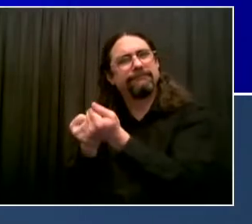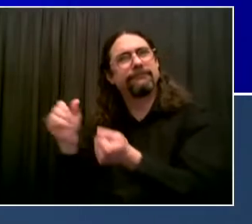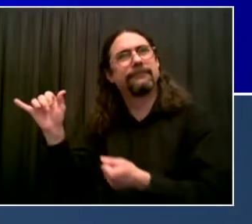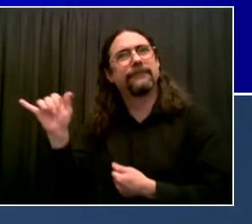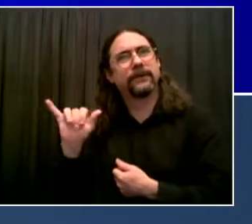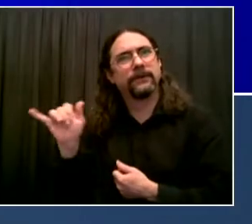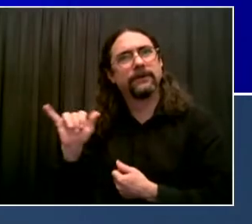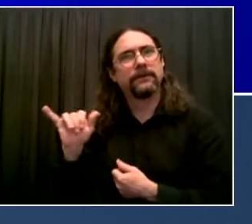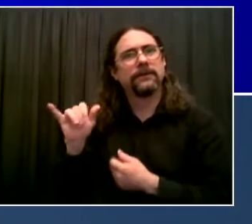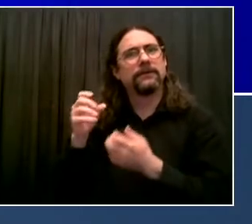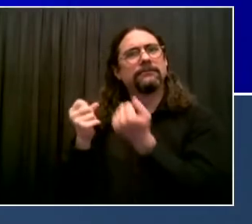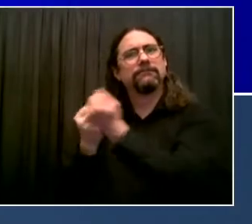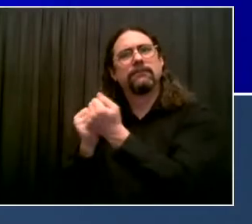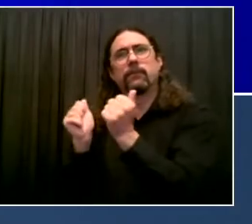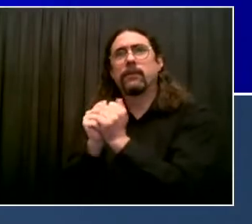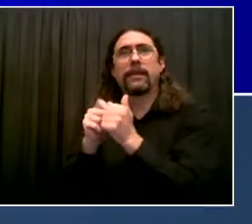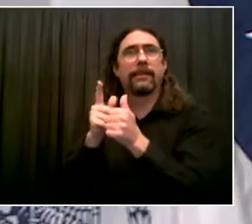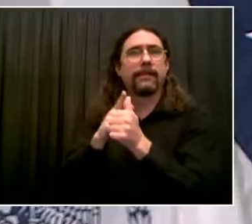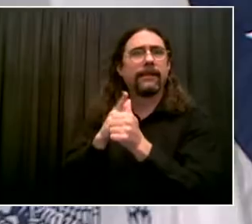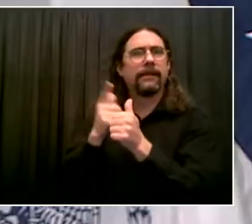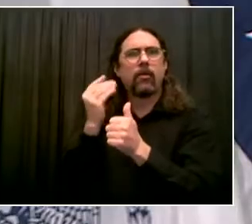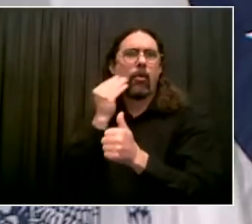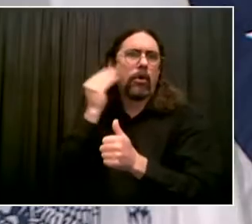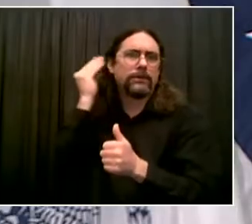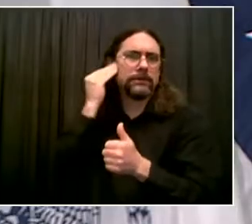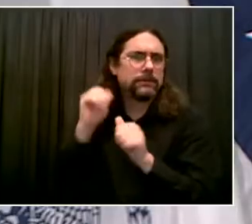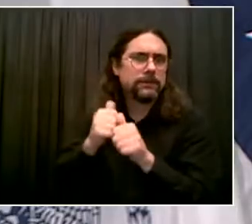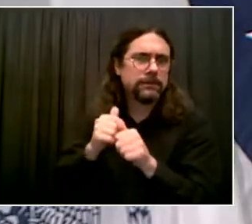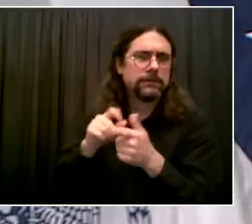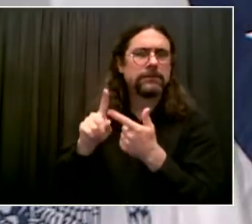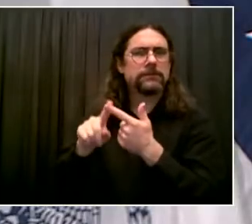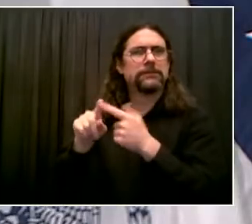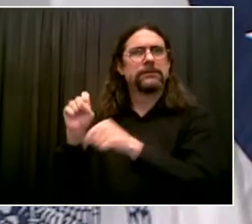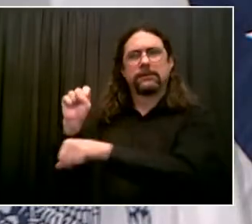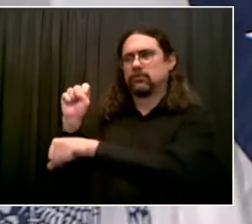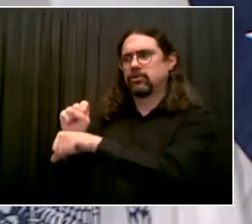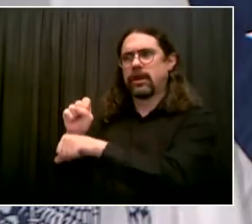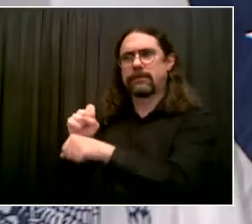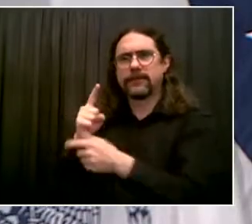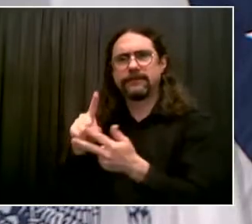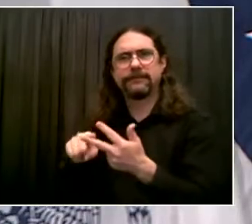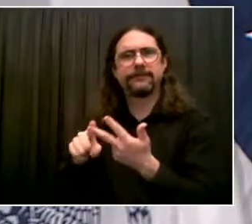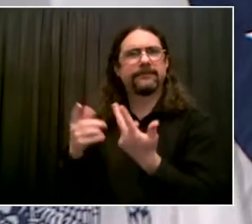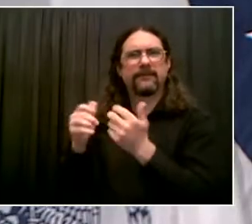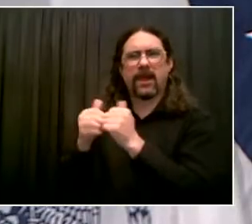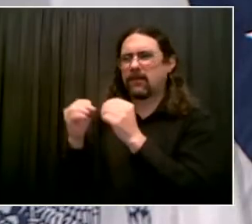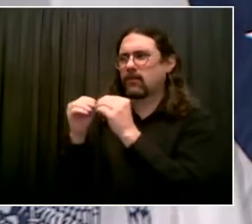TO THE ISSUE OF GUNS ONCE AND FOR ALL. WE ALL SEE IT WITH OUR EYES. YOU WANT TO HELP THE PEOPLE OF